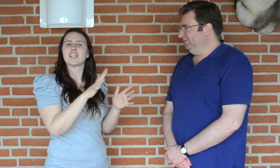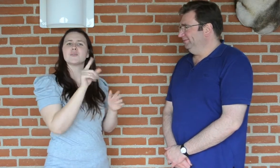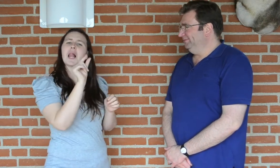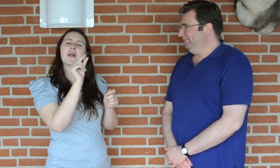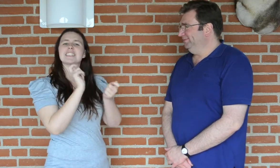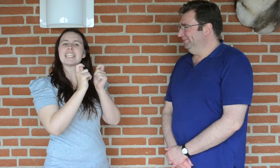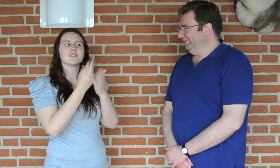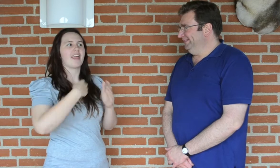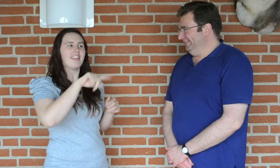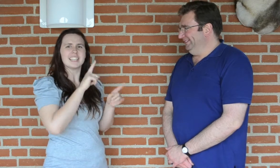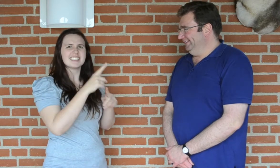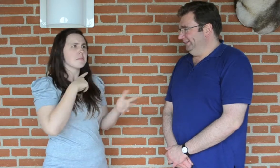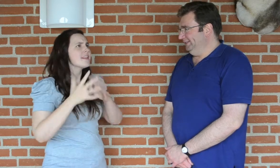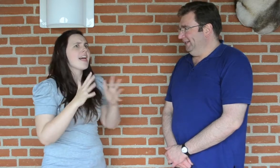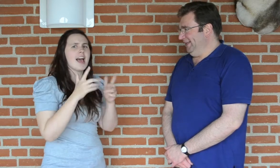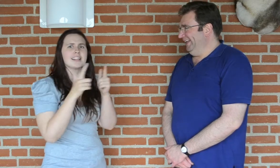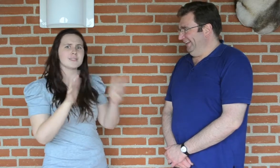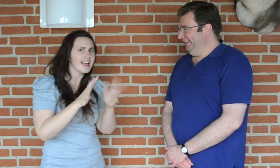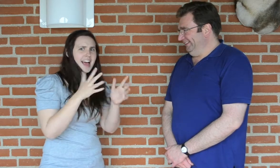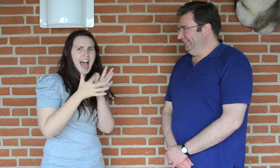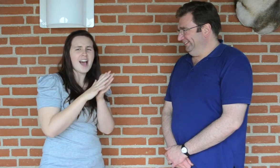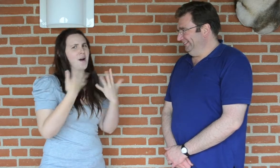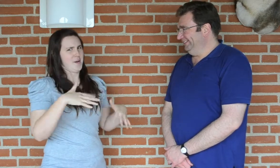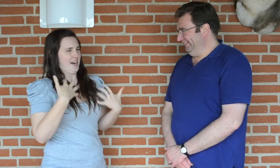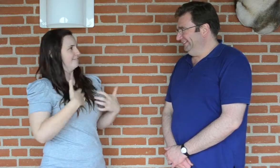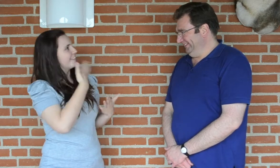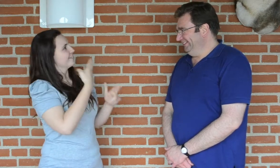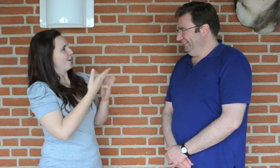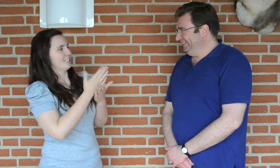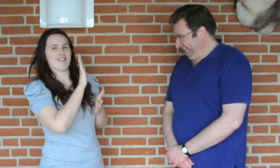He also did some of the tasks with us where we had to switch between sign languages. It was intriguing, thanks for